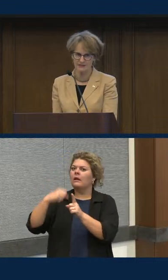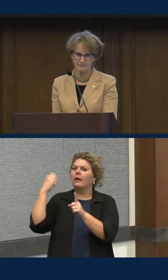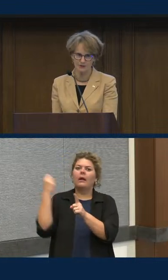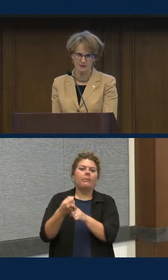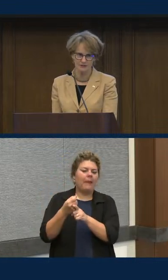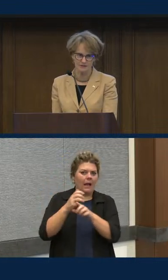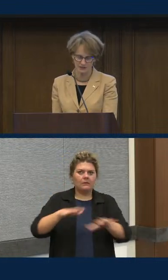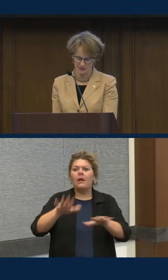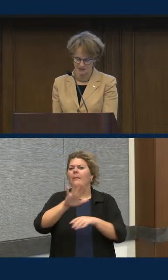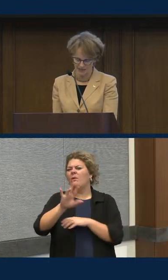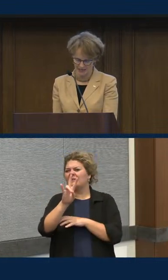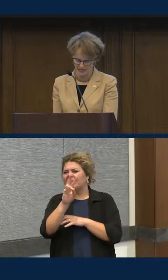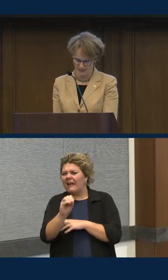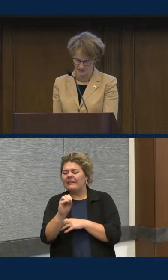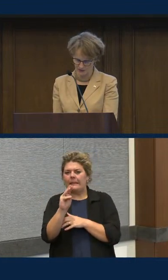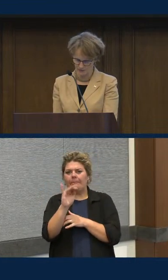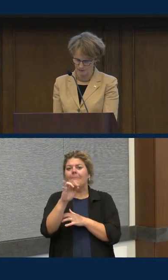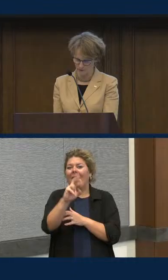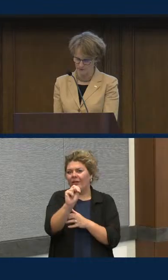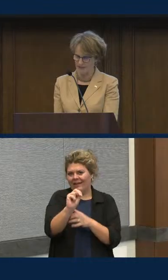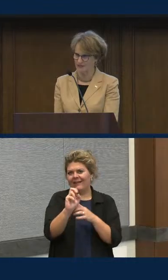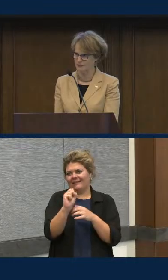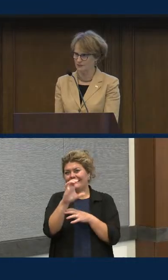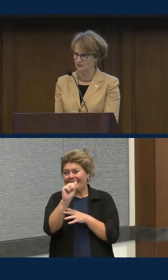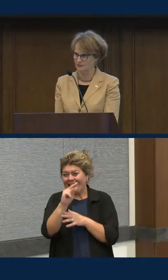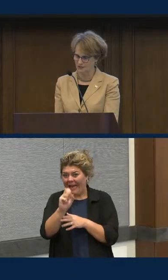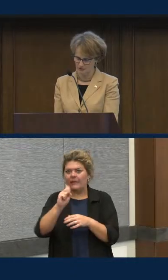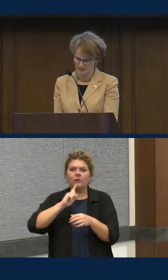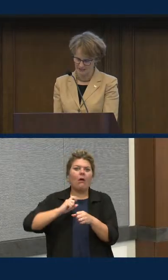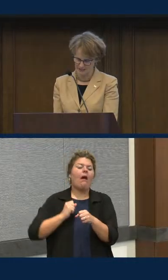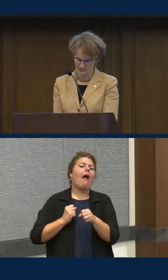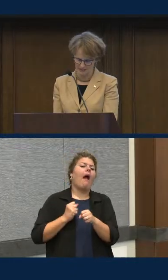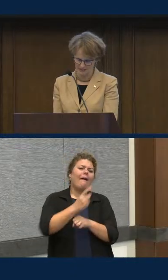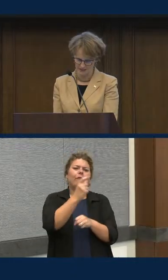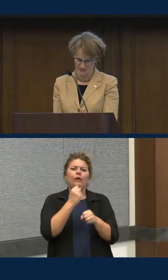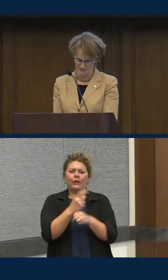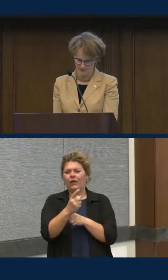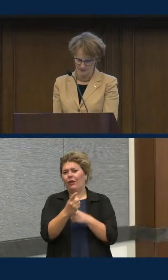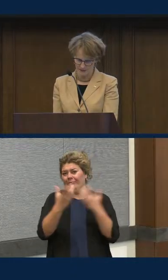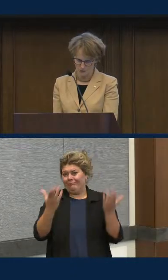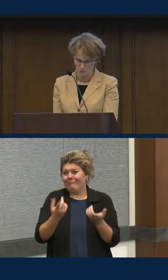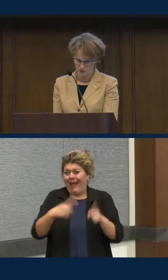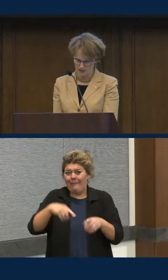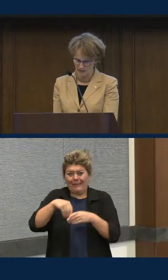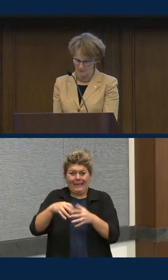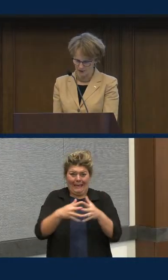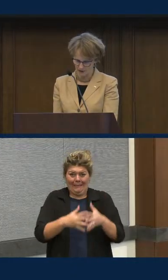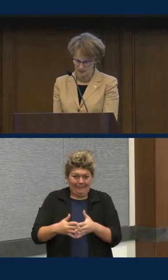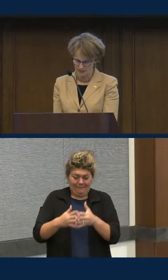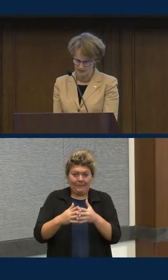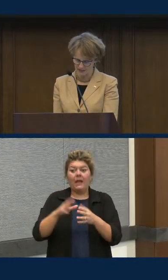performed annually in the United States. His work in MRI has advanced